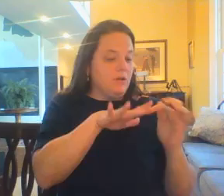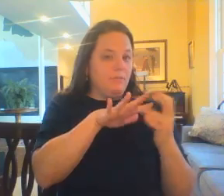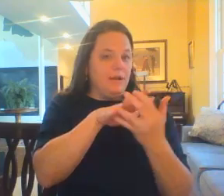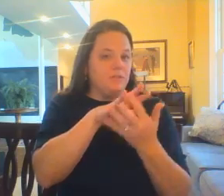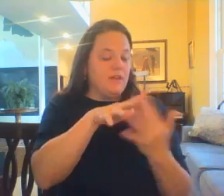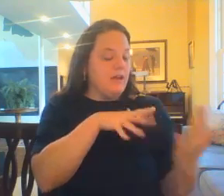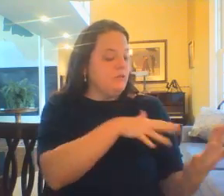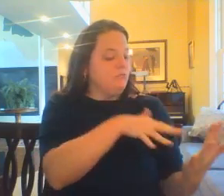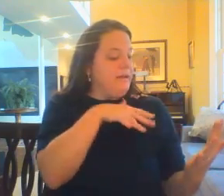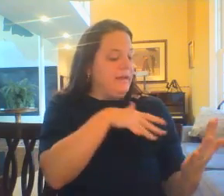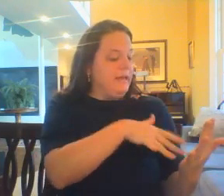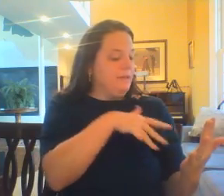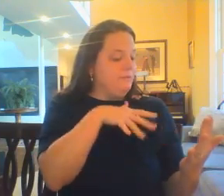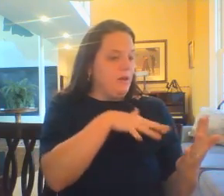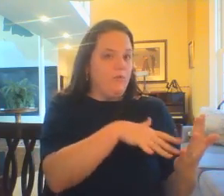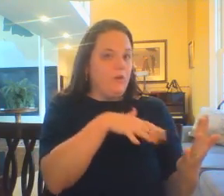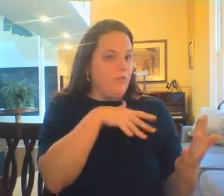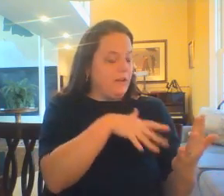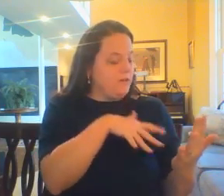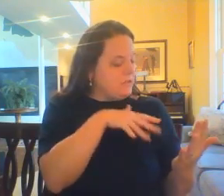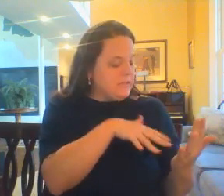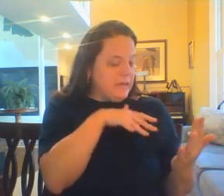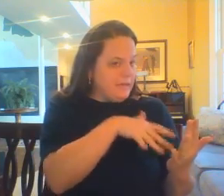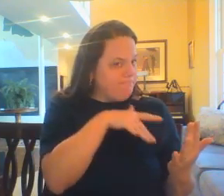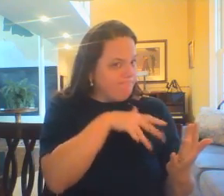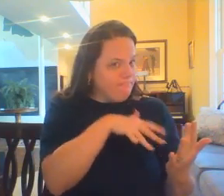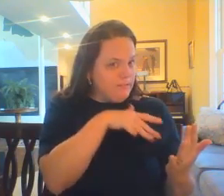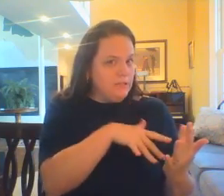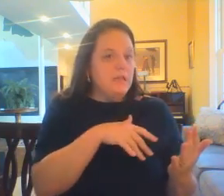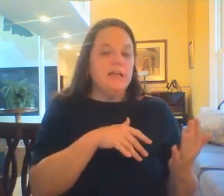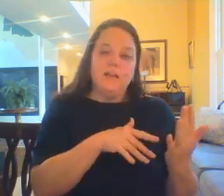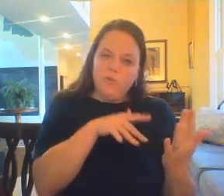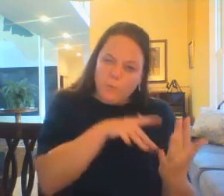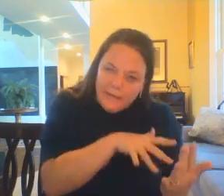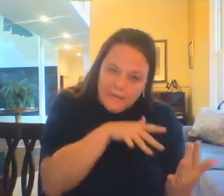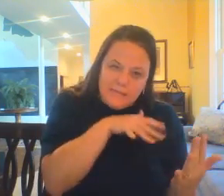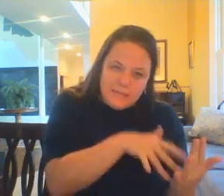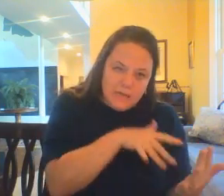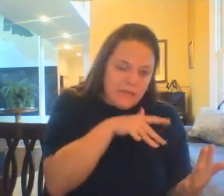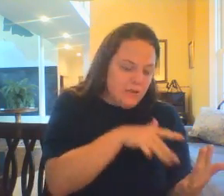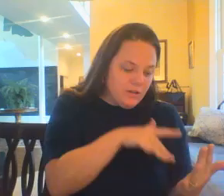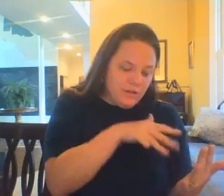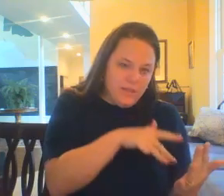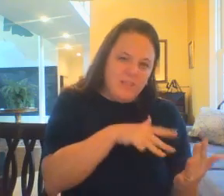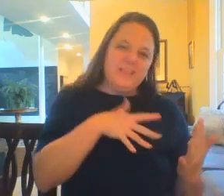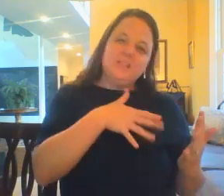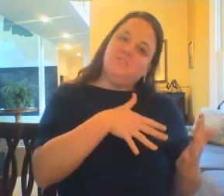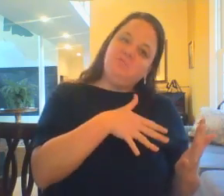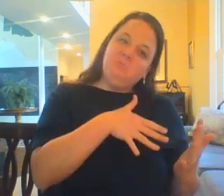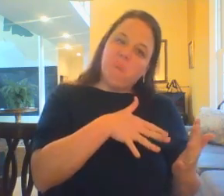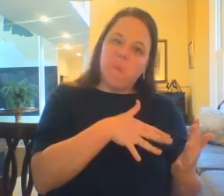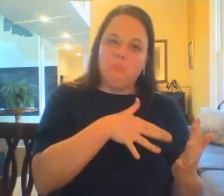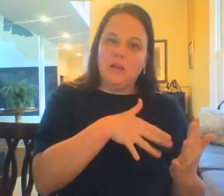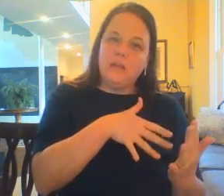are like pairs of eyes reading it like over and over again you're studying if you're really studying you're gonna be